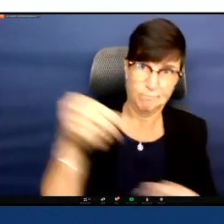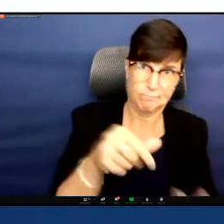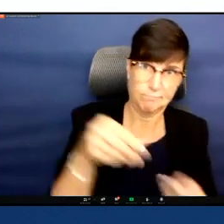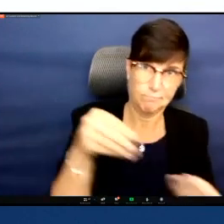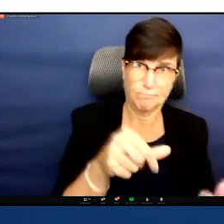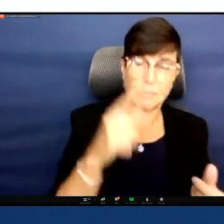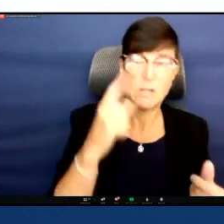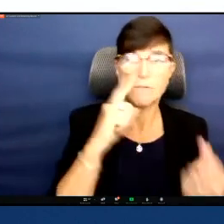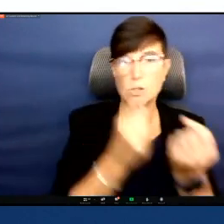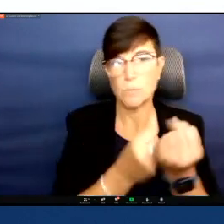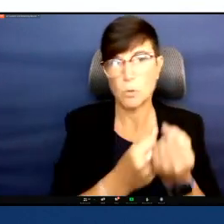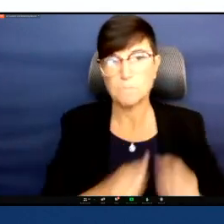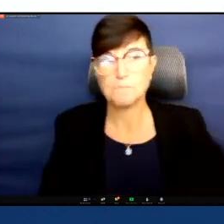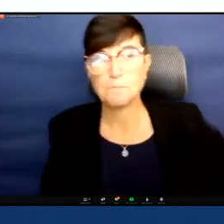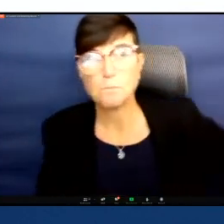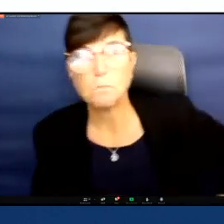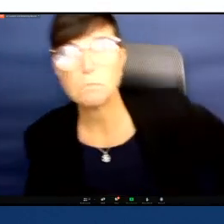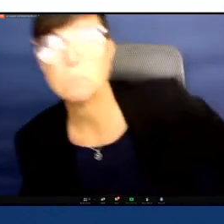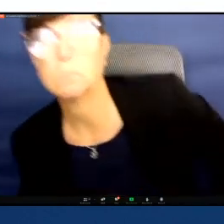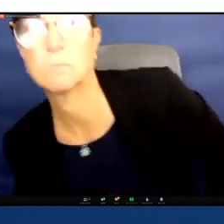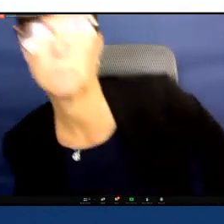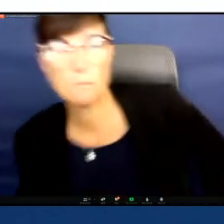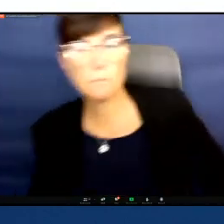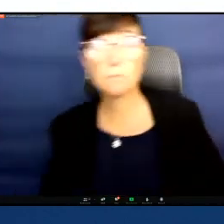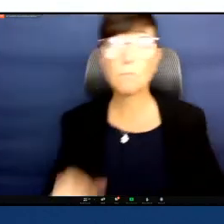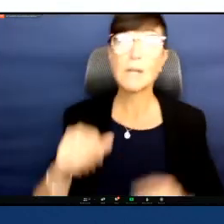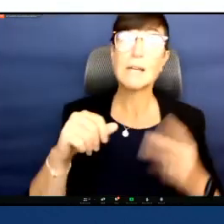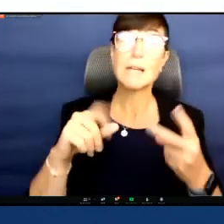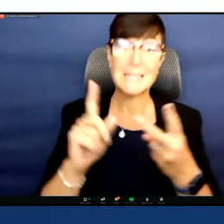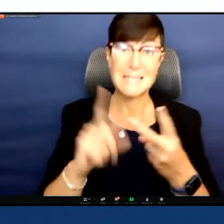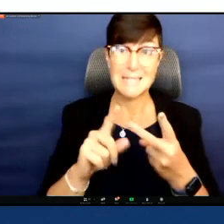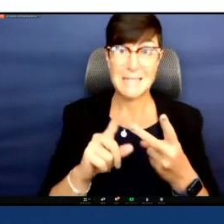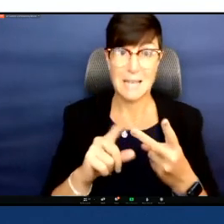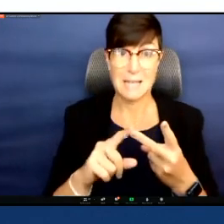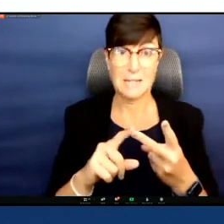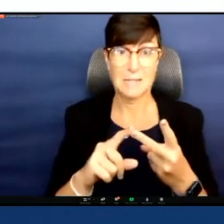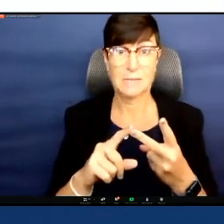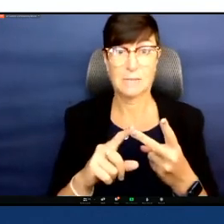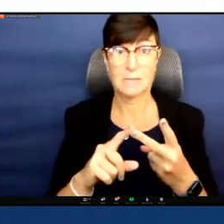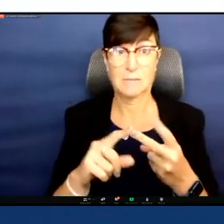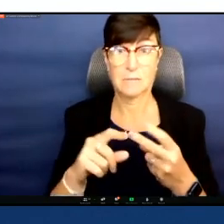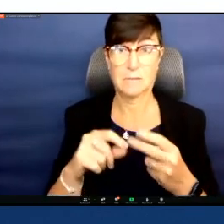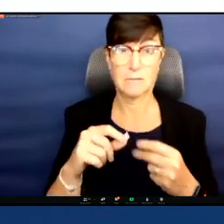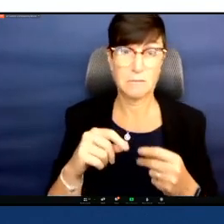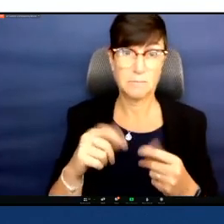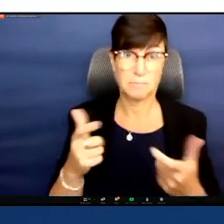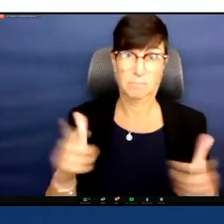this was the second most popular selection on the poll is public safety and justice.